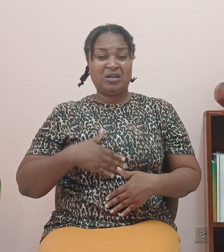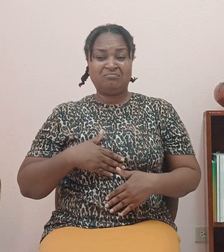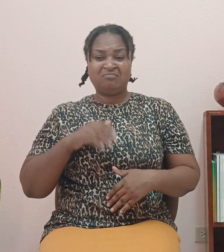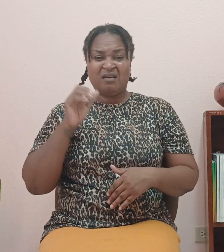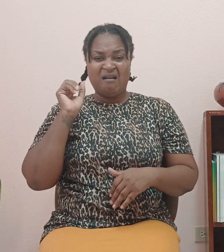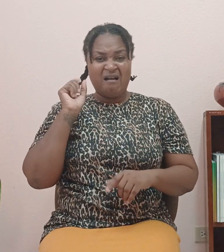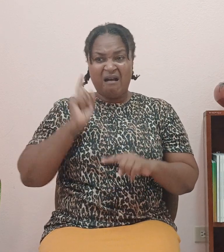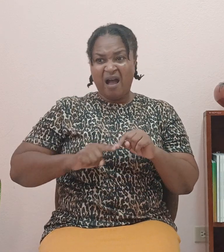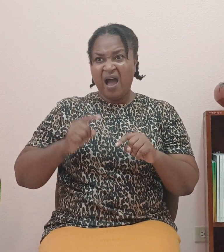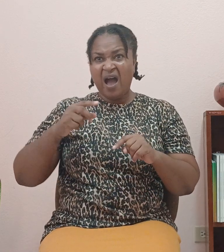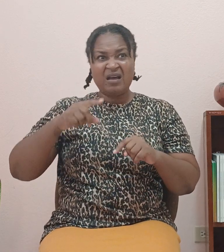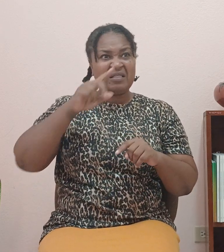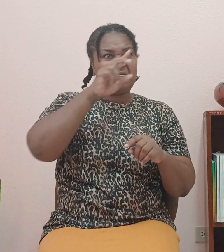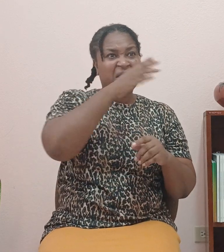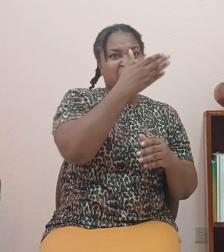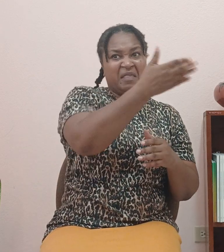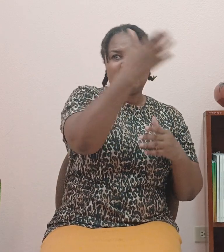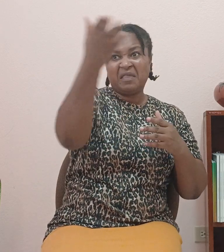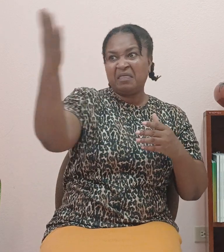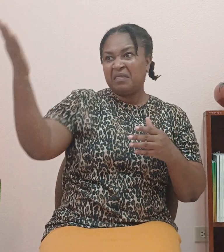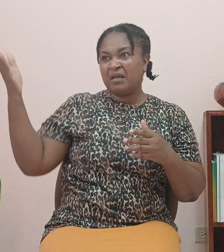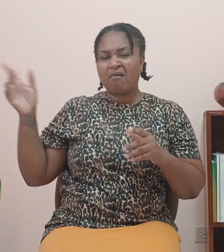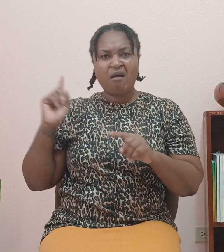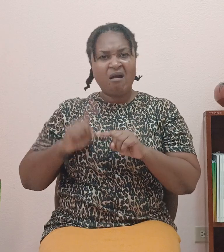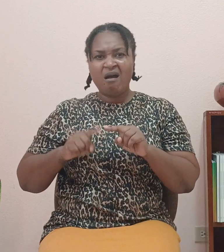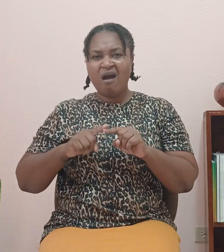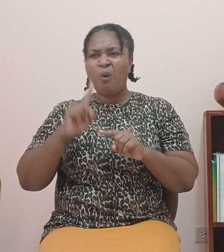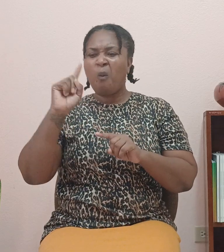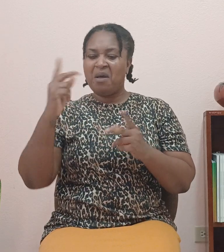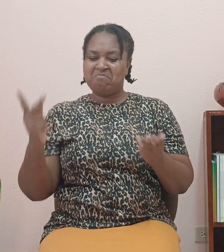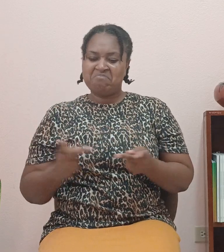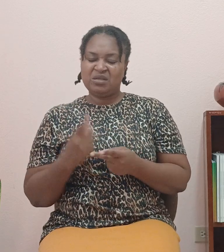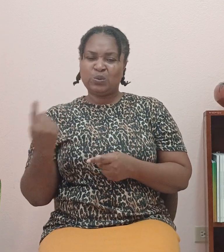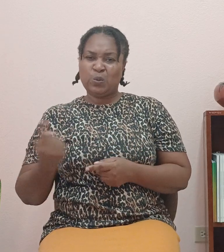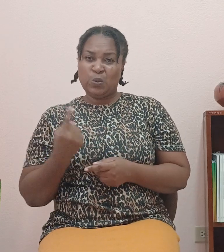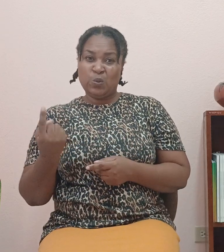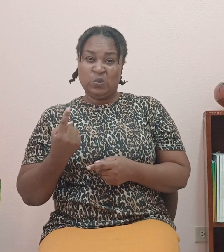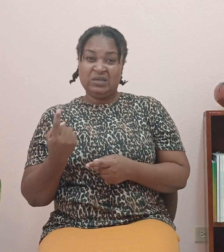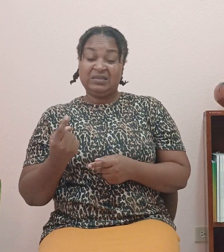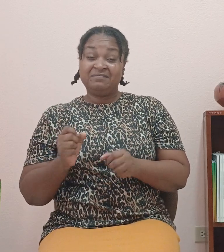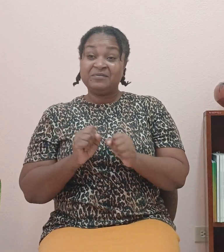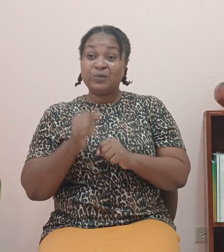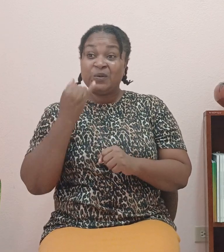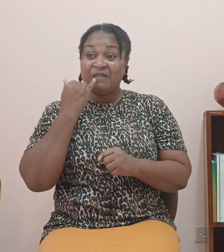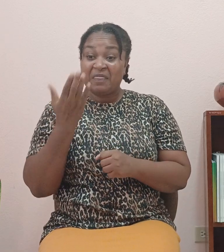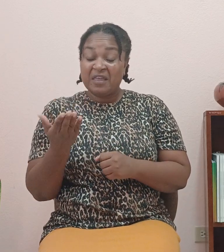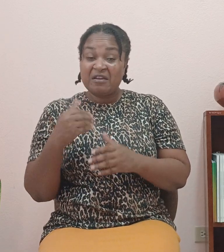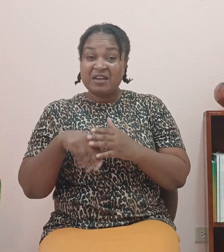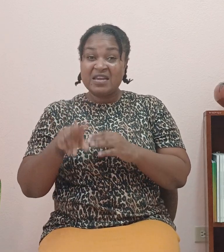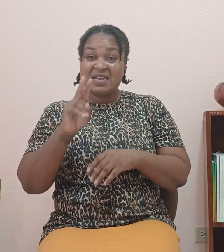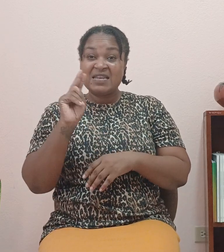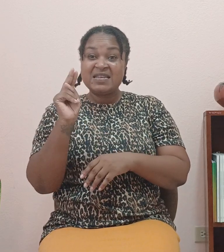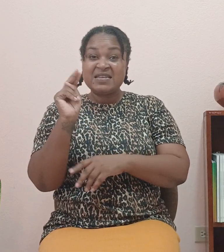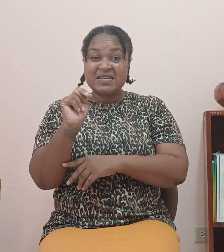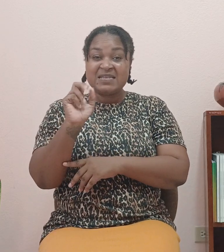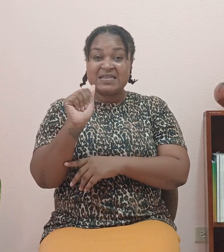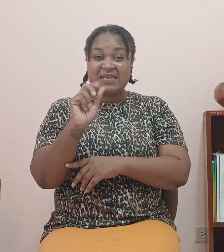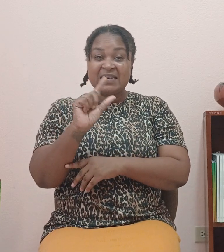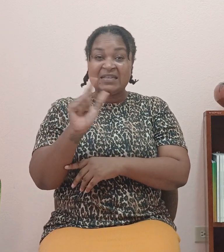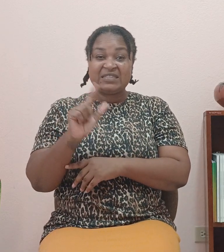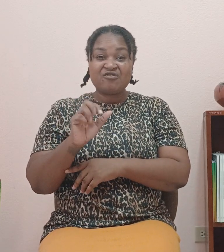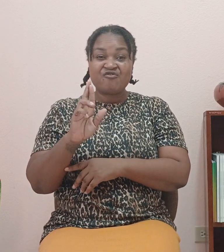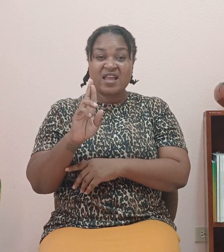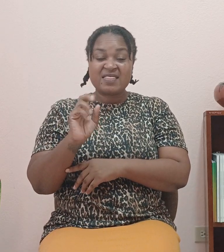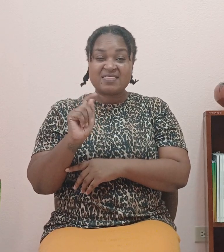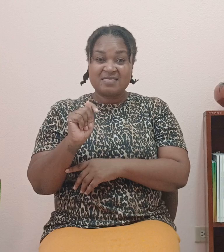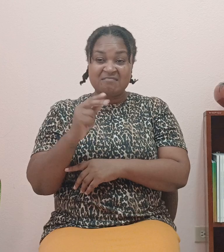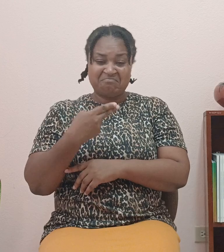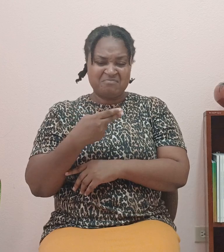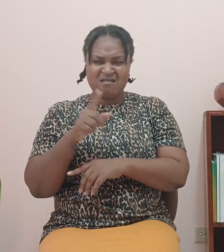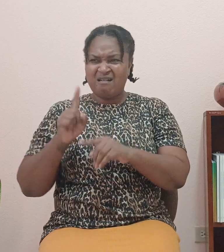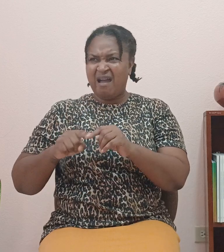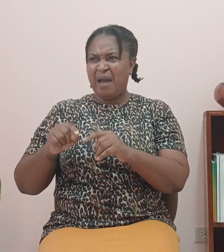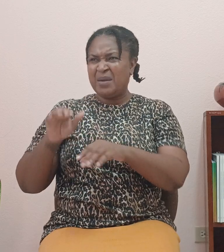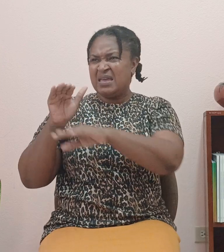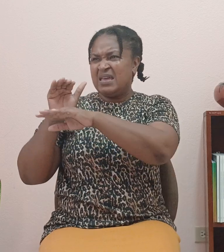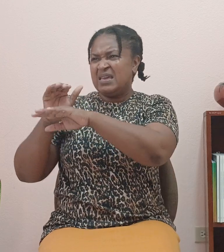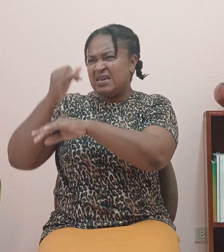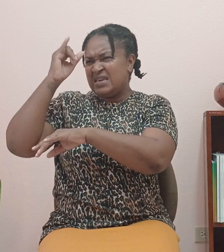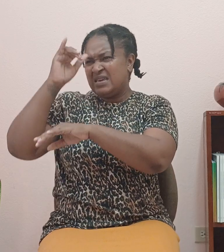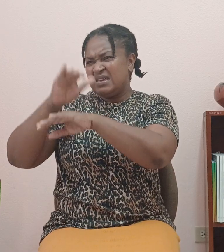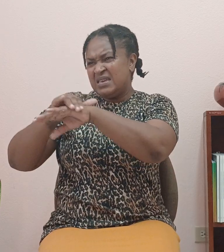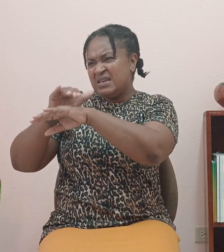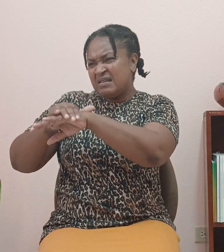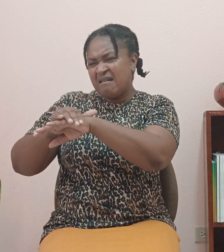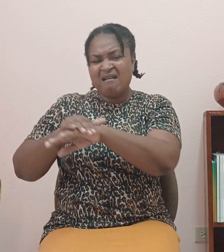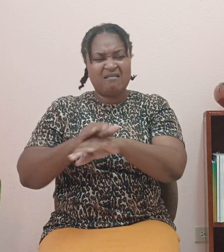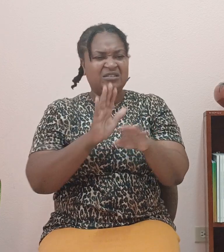time. So, if he was there in Nazareth he couldn’t have been in India or Jamaica.